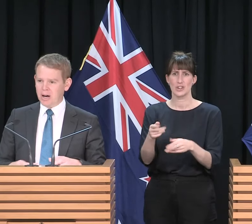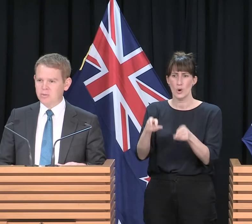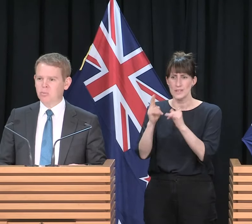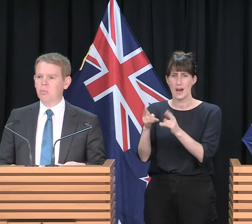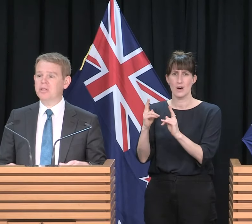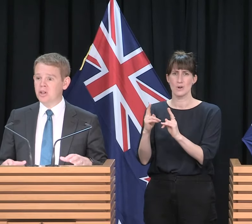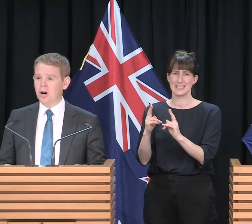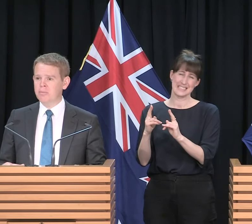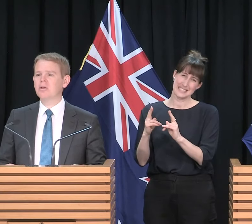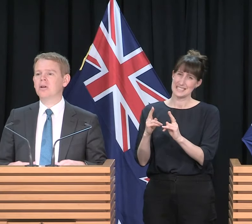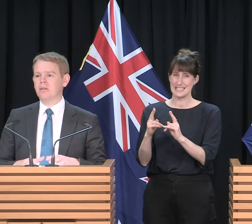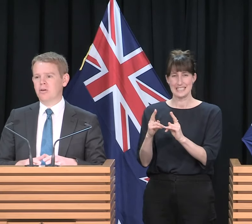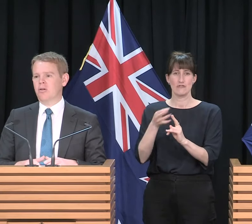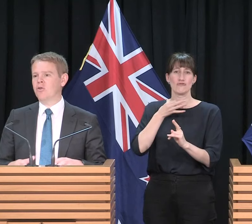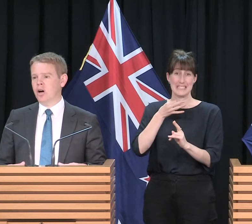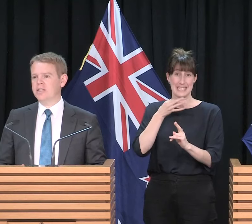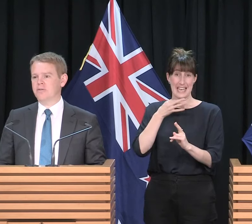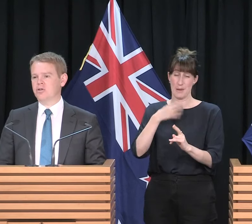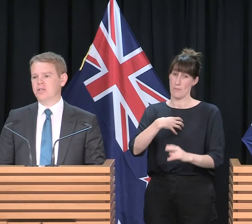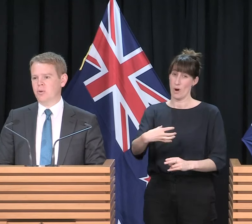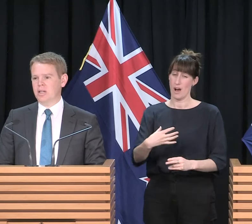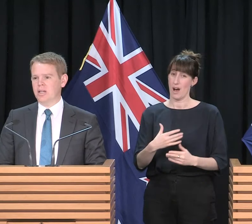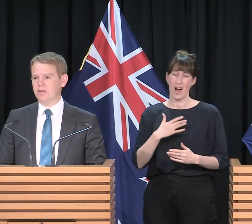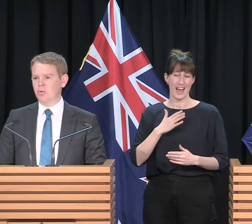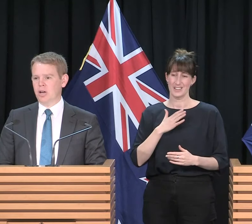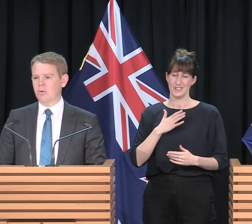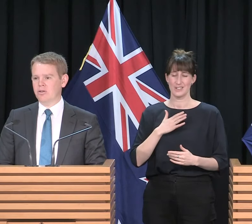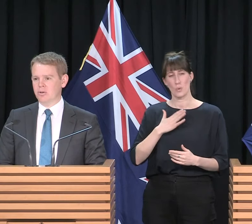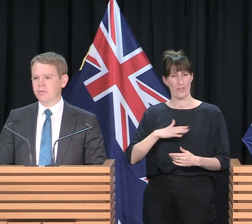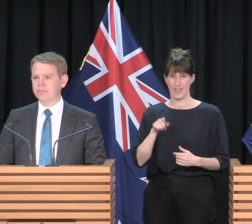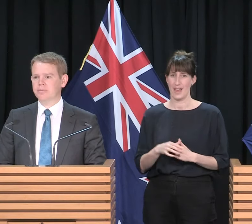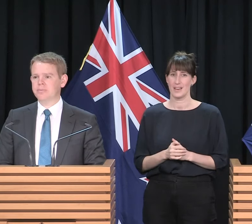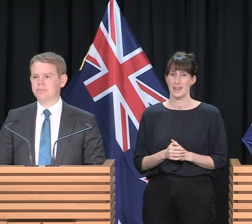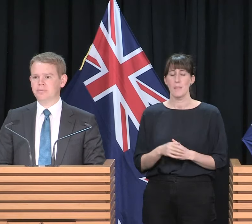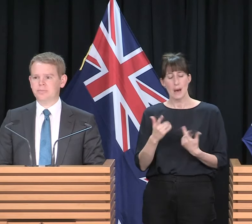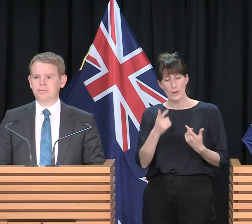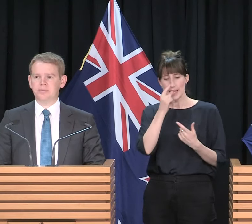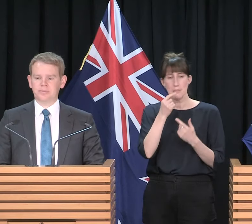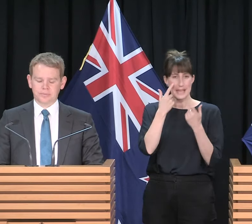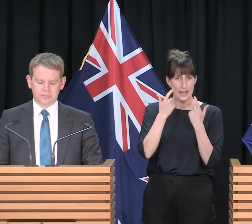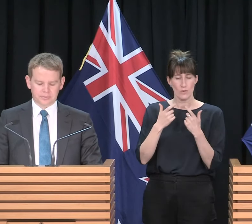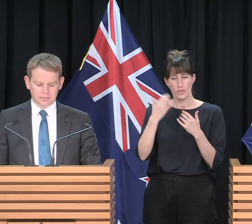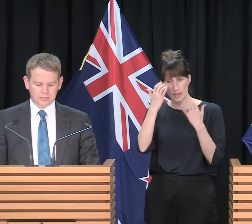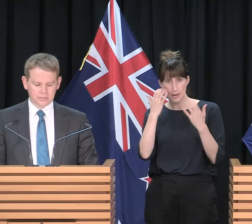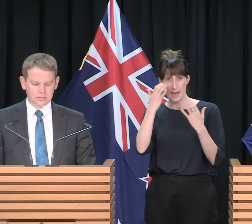not possible - such as on public transport or in shops.